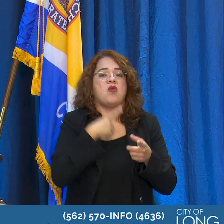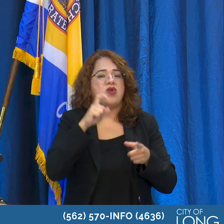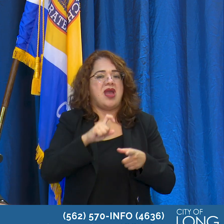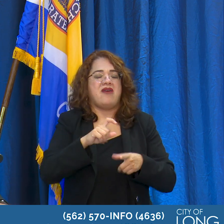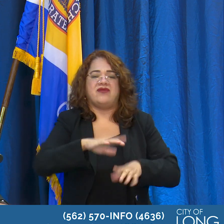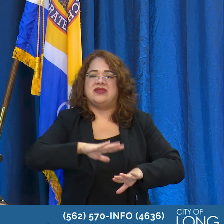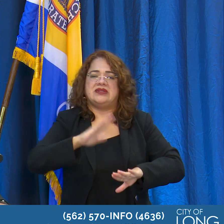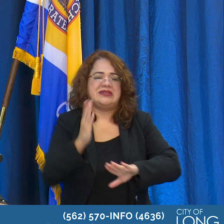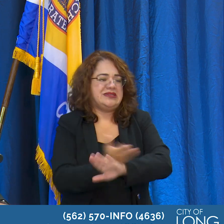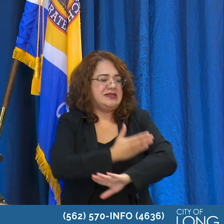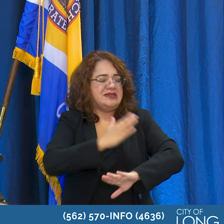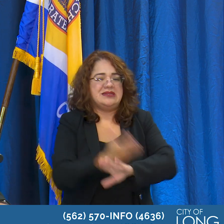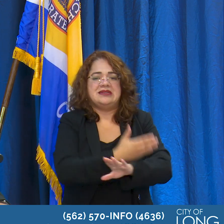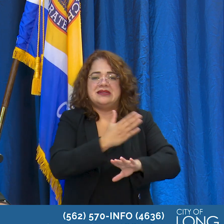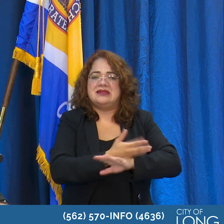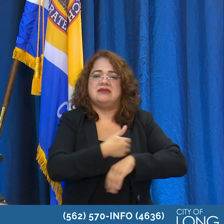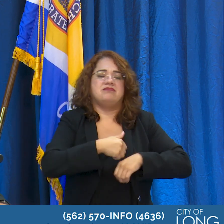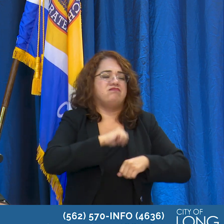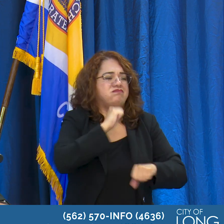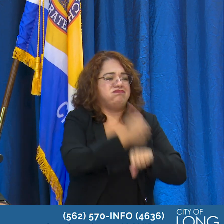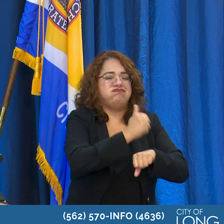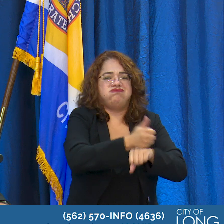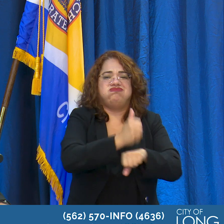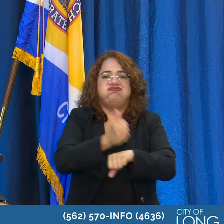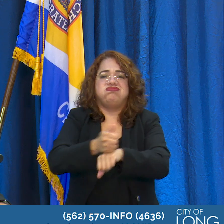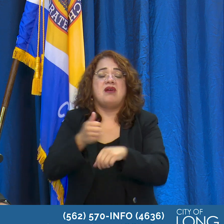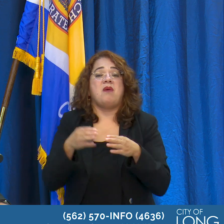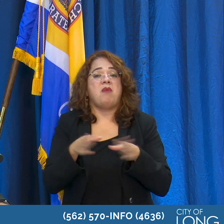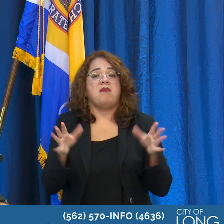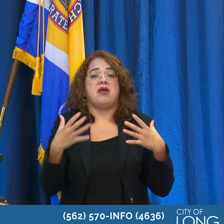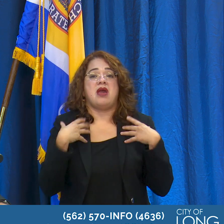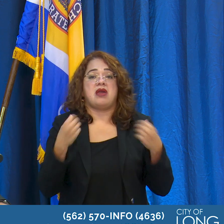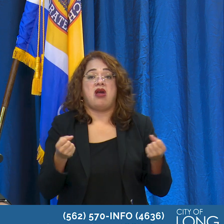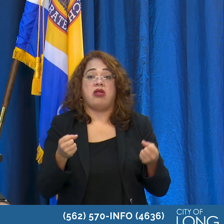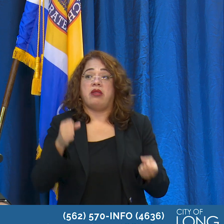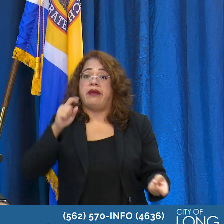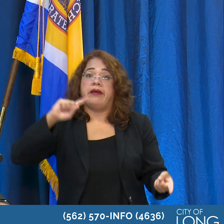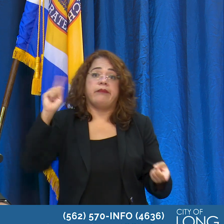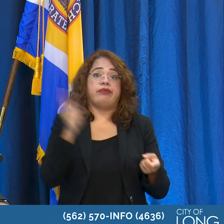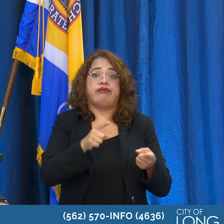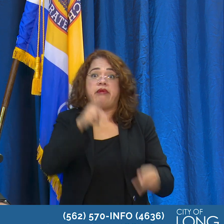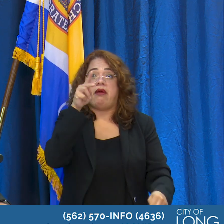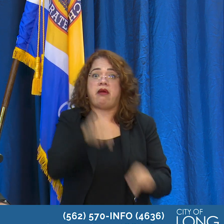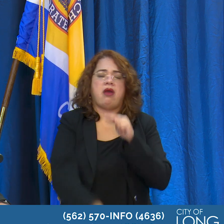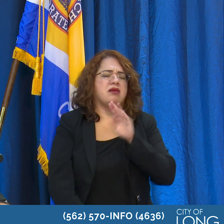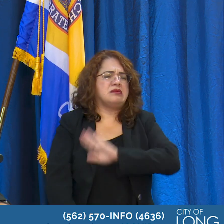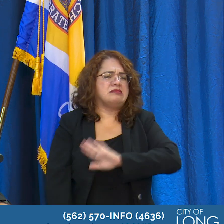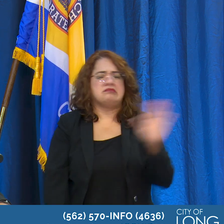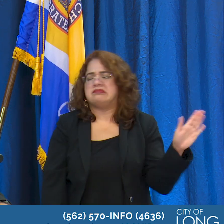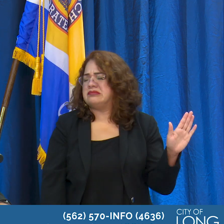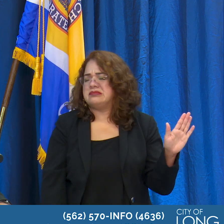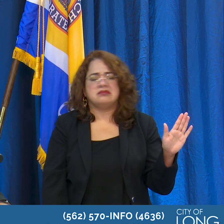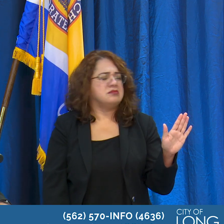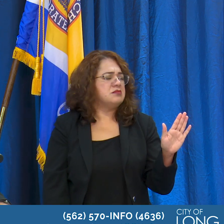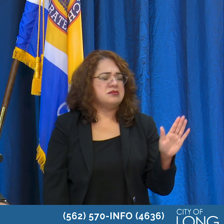We must not cut public health, our access to public health, being able to take care of those that are not insured, and